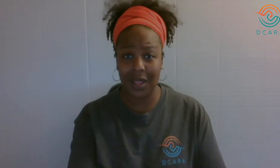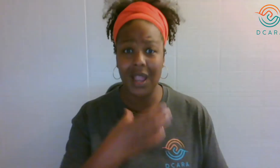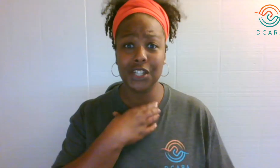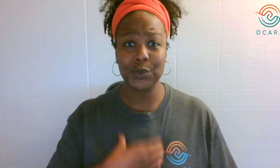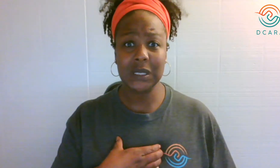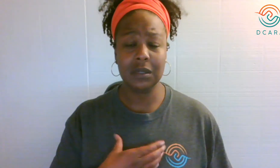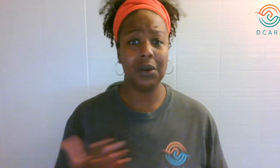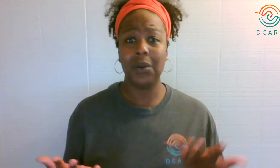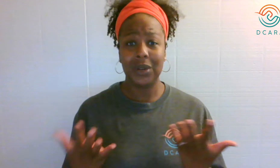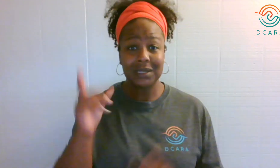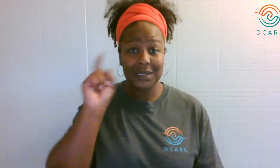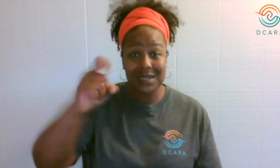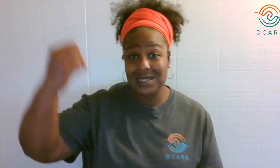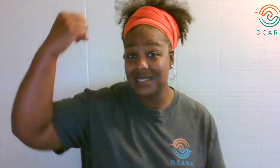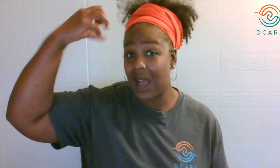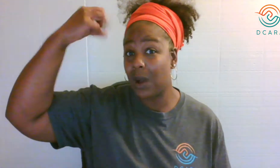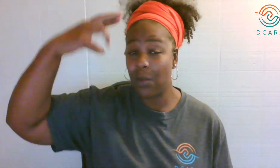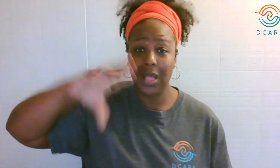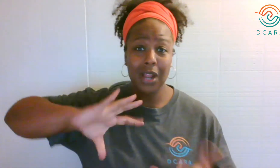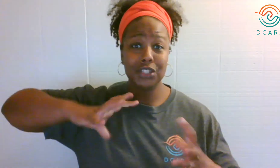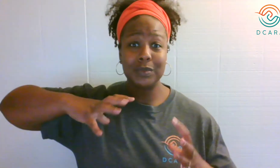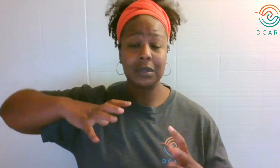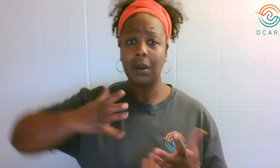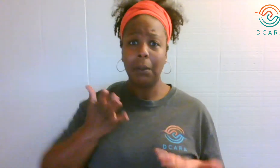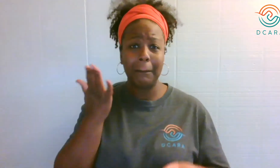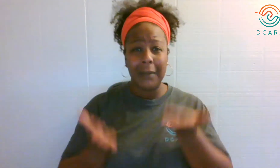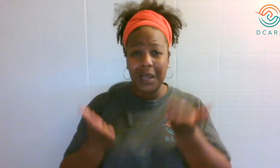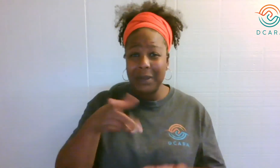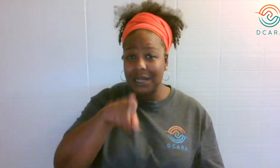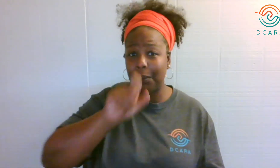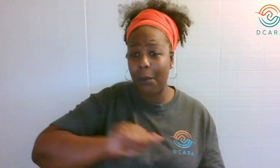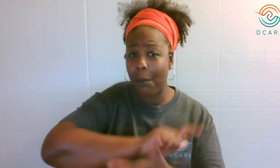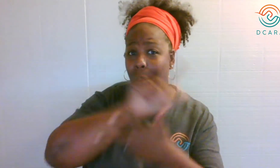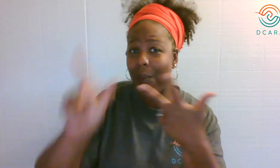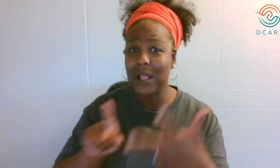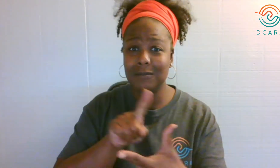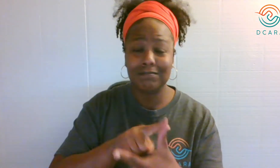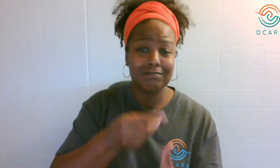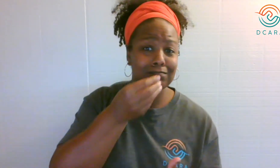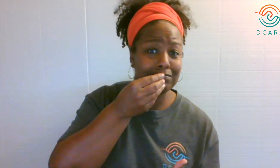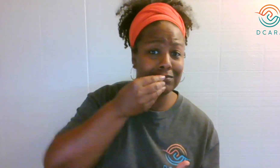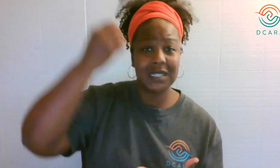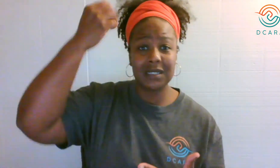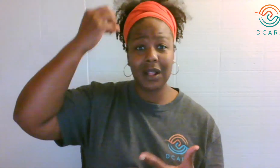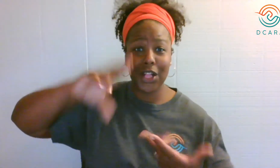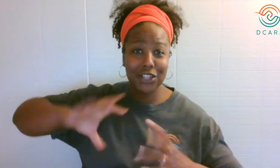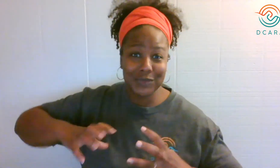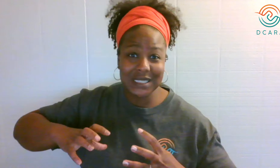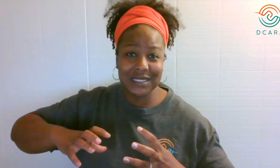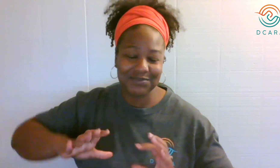Are you hungry? Need to shower or laundry? Maybe you need all three: food, shower, and laundry.